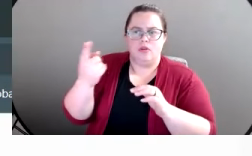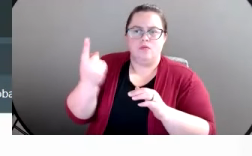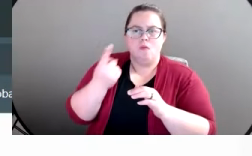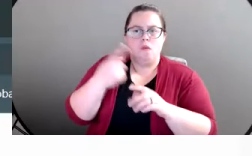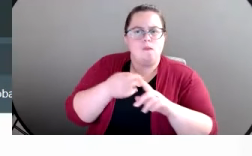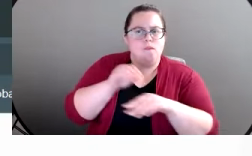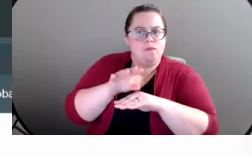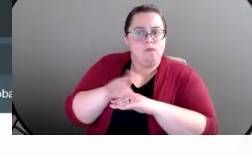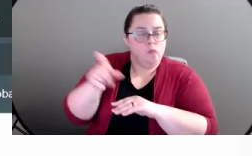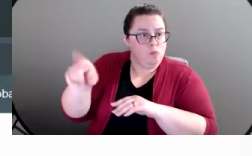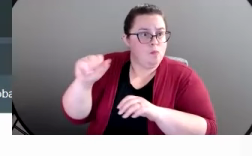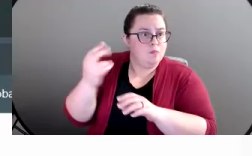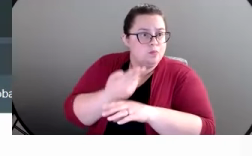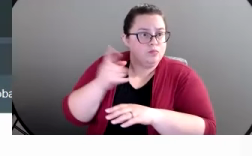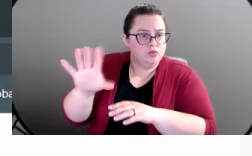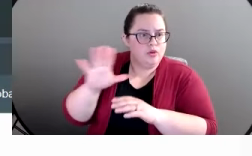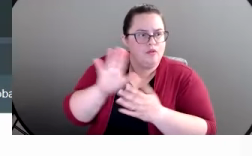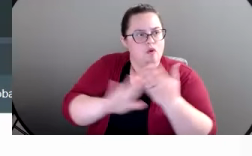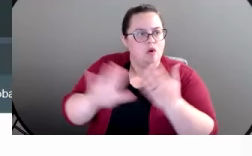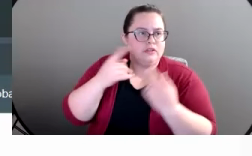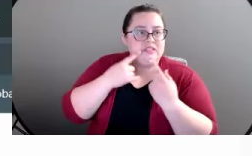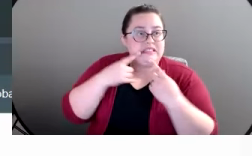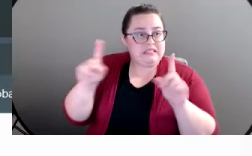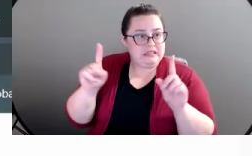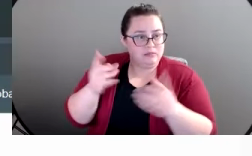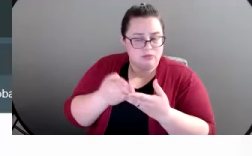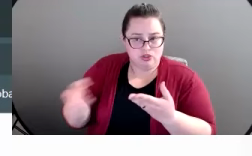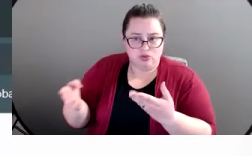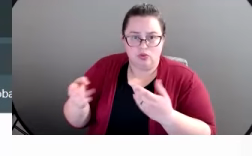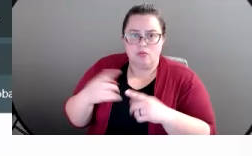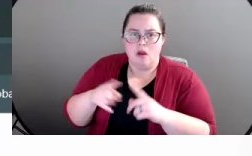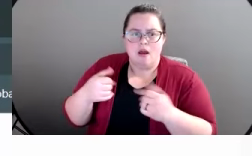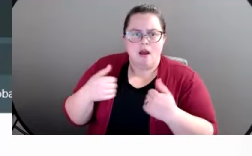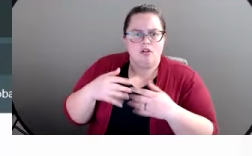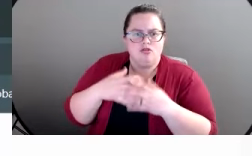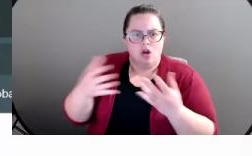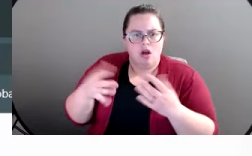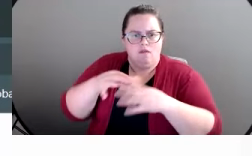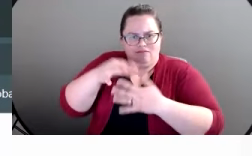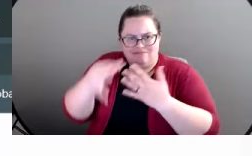Some instructors use that, in their courses just to support